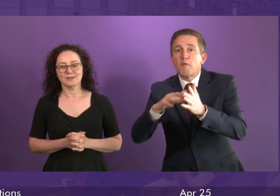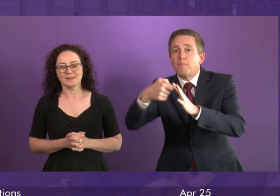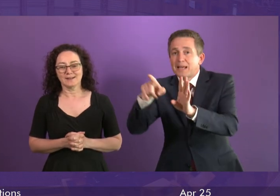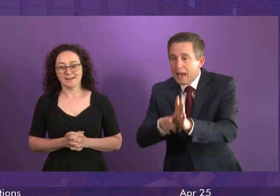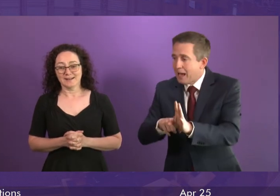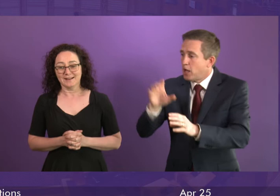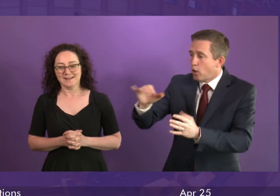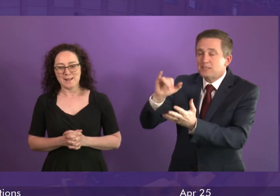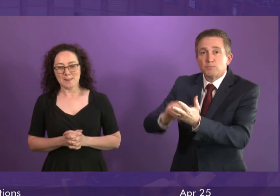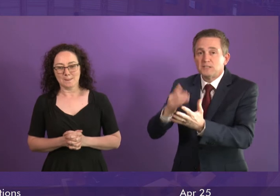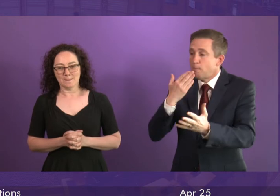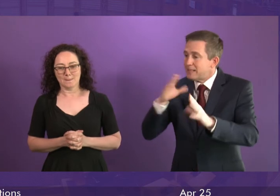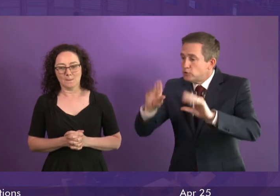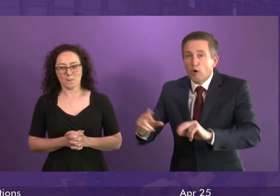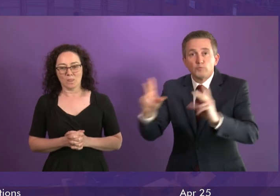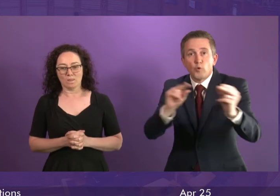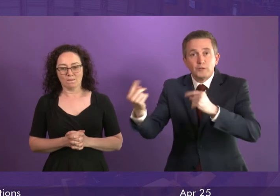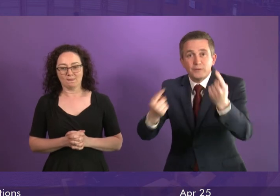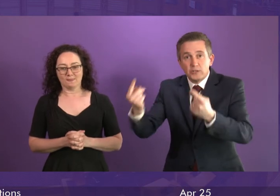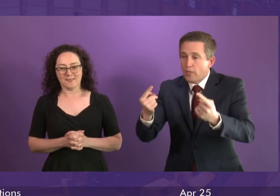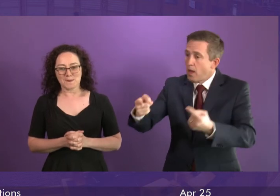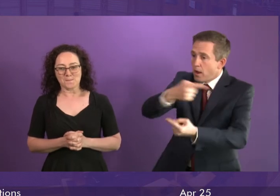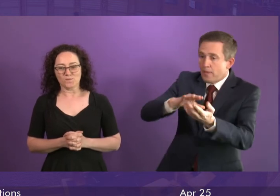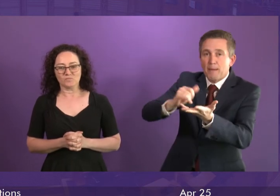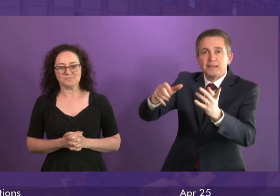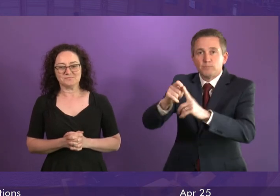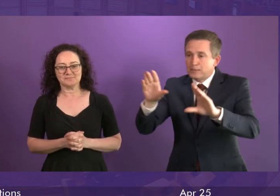members—please stop talking to each other across the chamber?